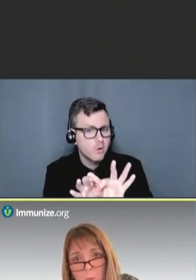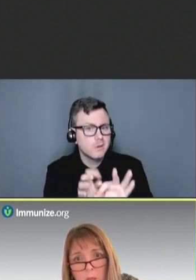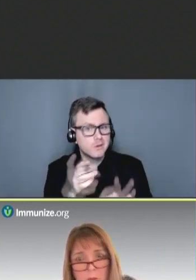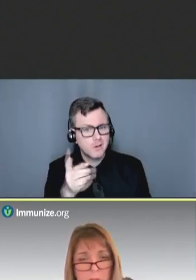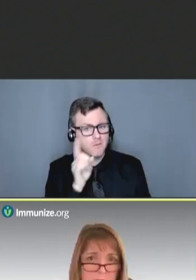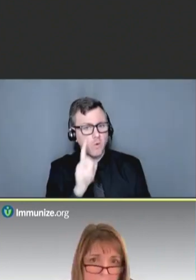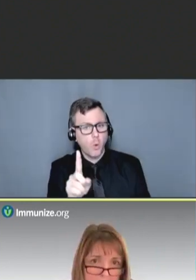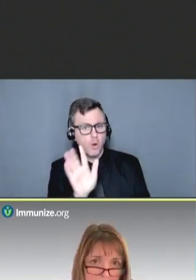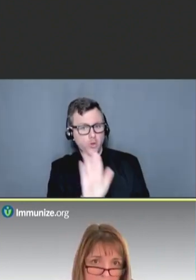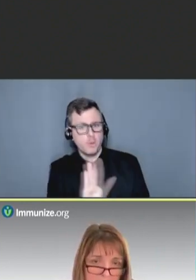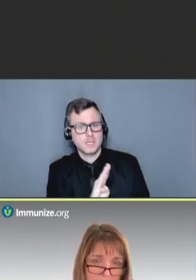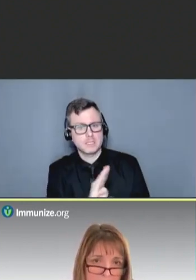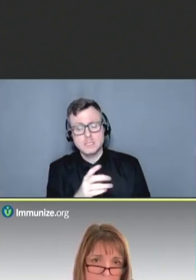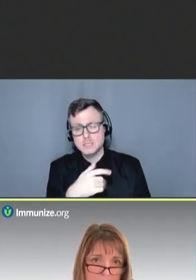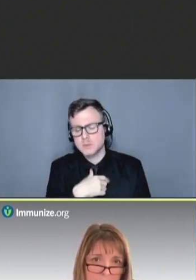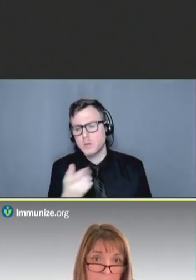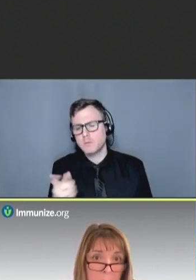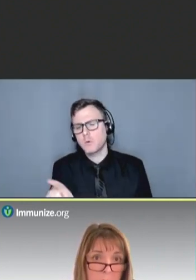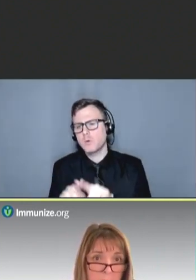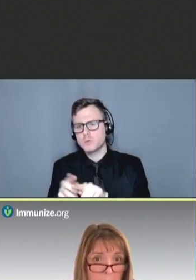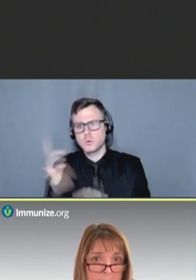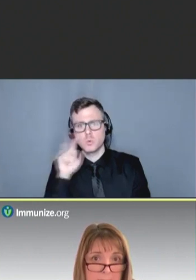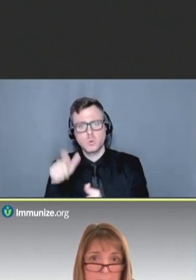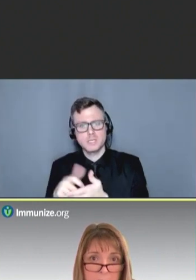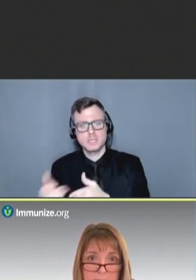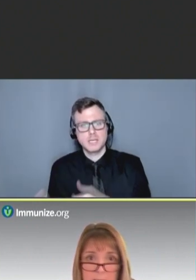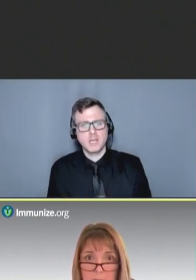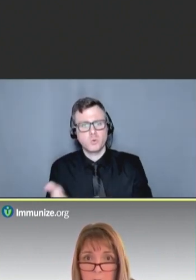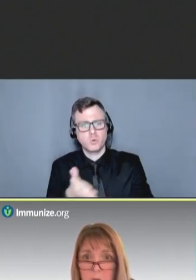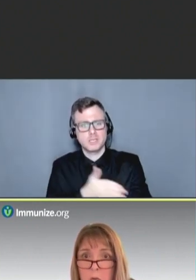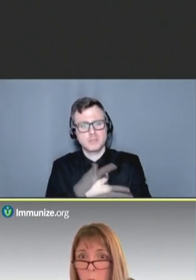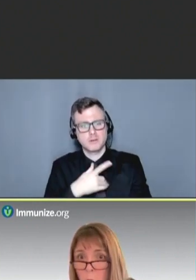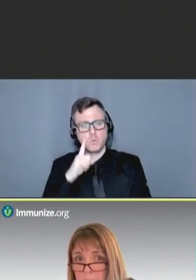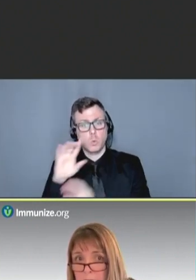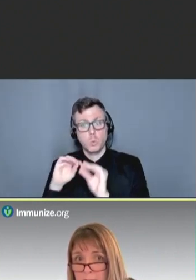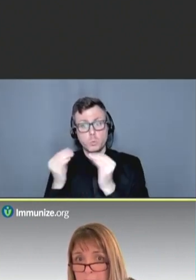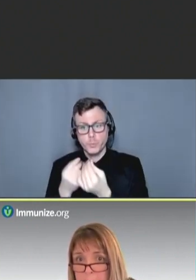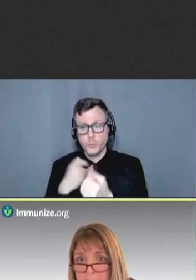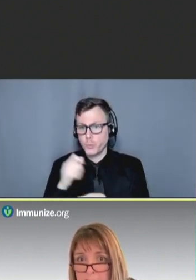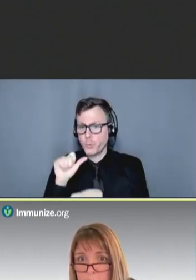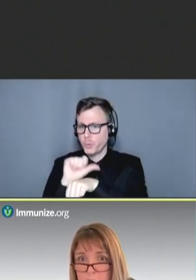We also have seen an increase in the number of organizations that are working in the immunization